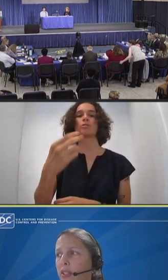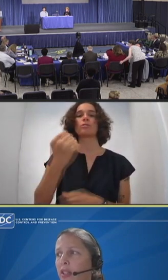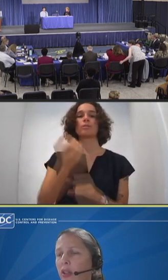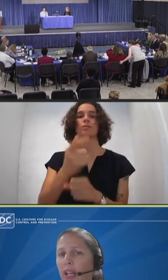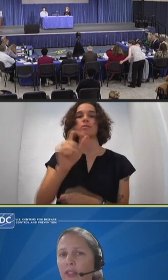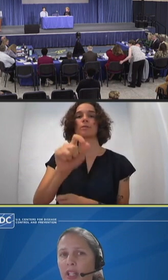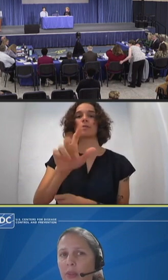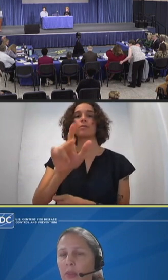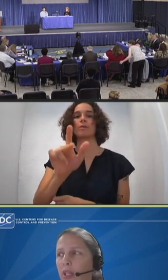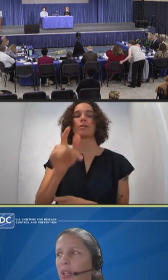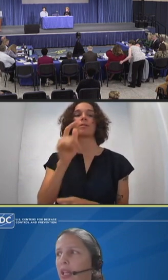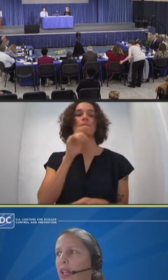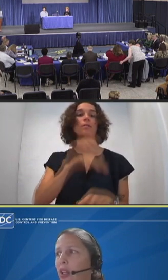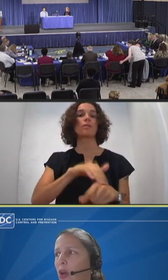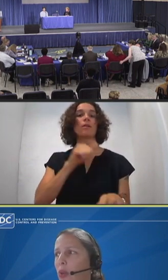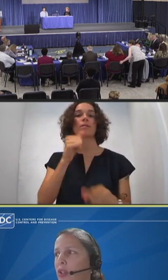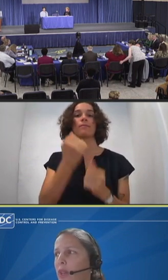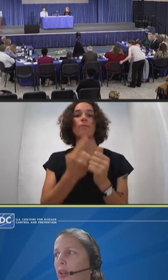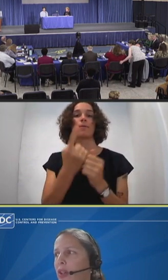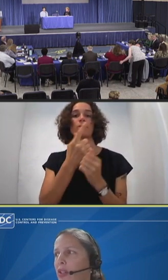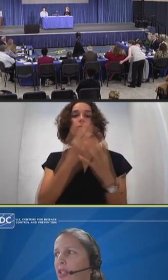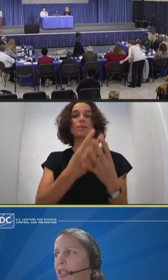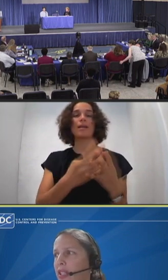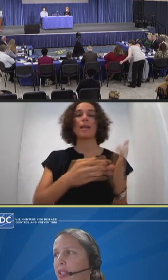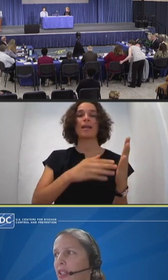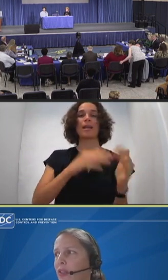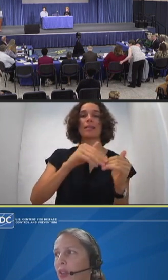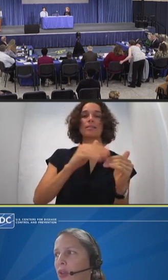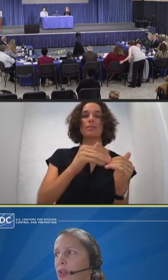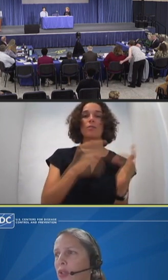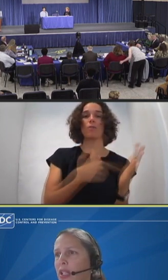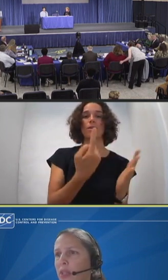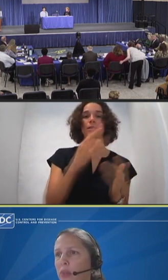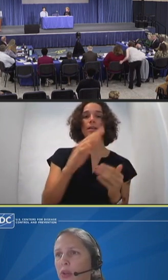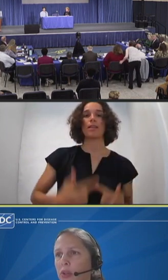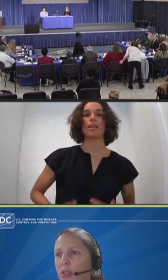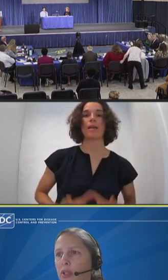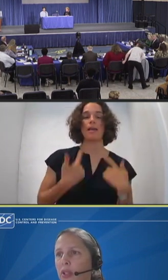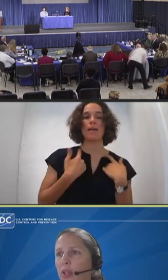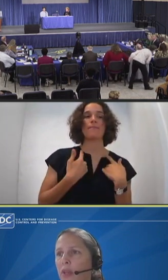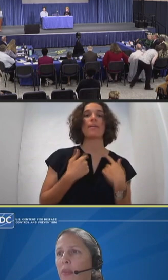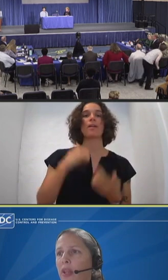in their lifetime and lowers barriers to testing for those who need it most.